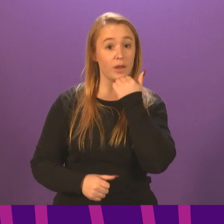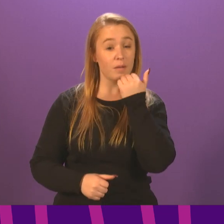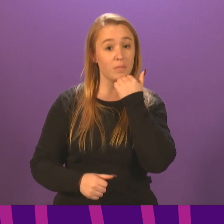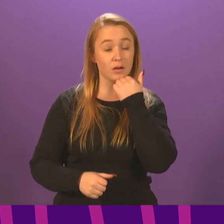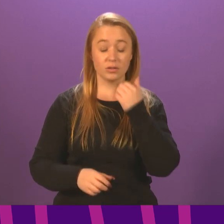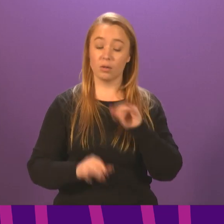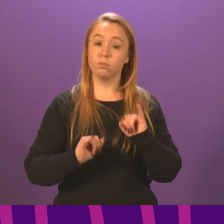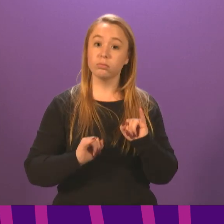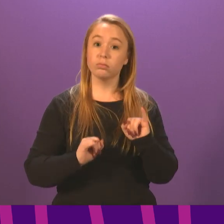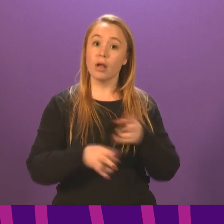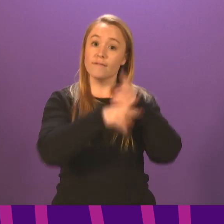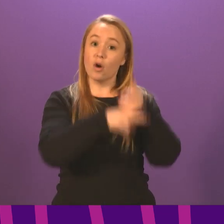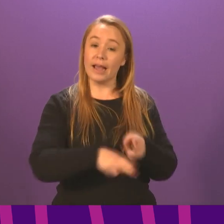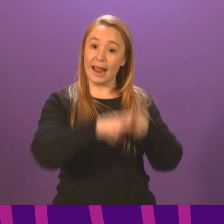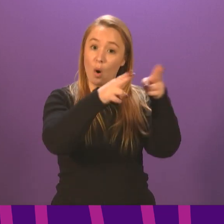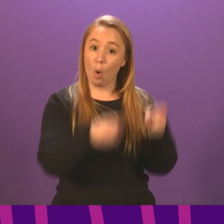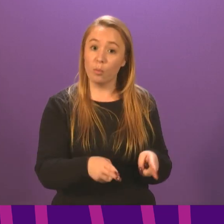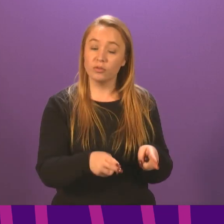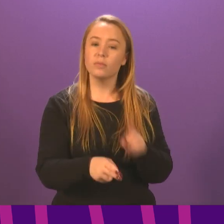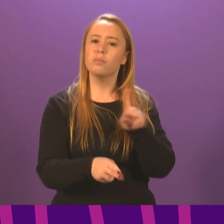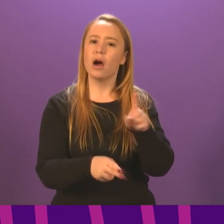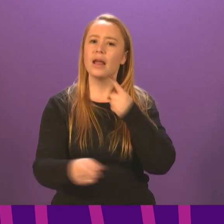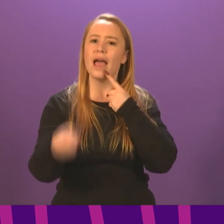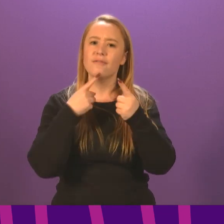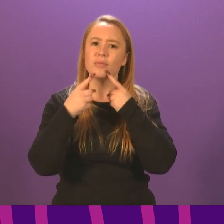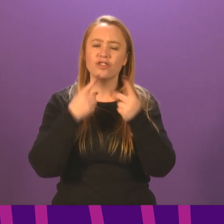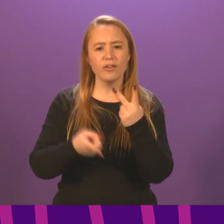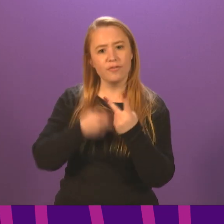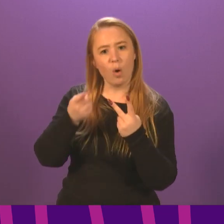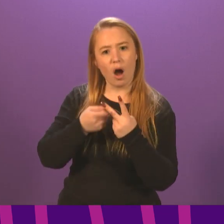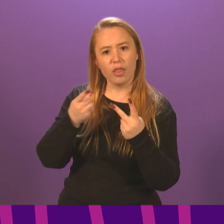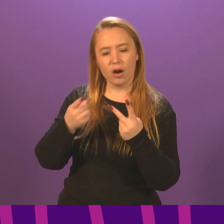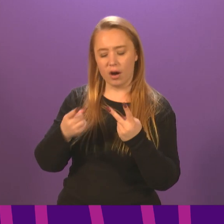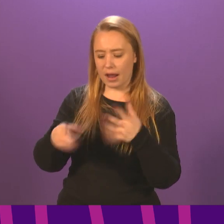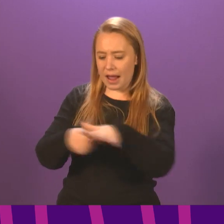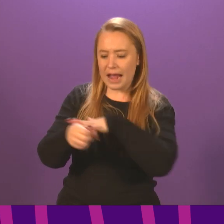in care homes where there is an absence of information about the other drivers and sources